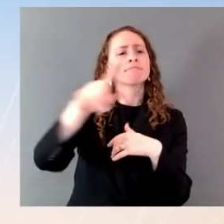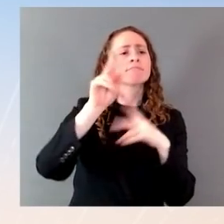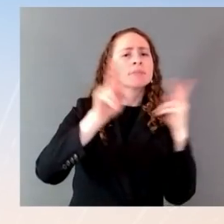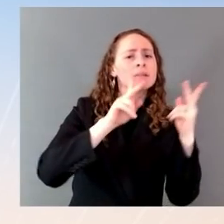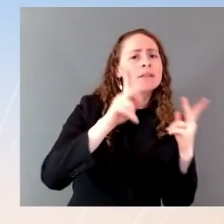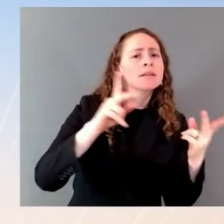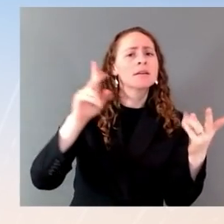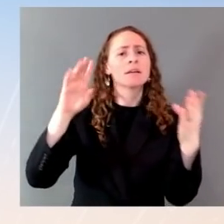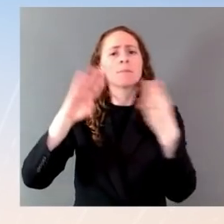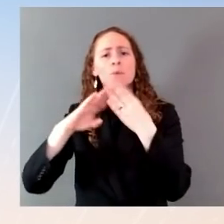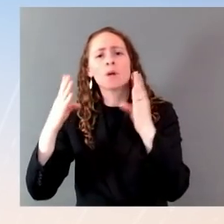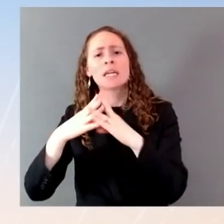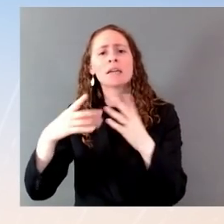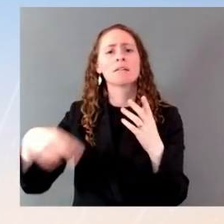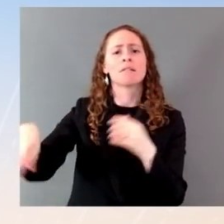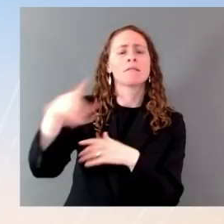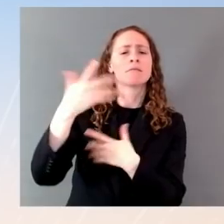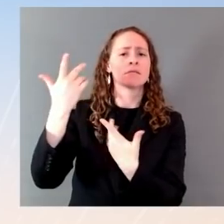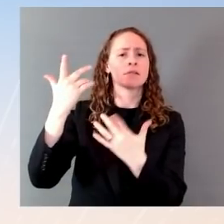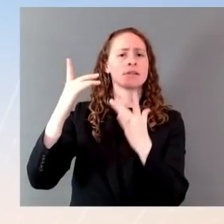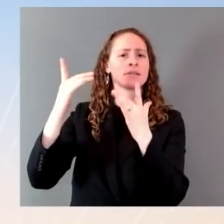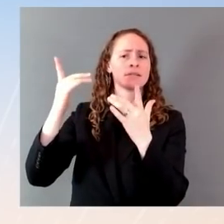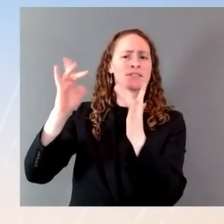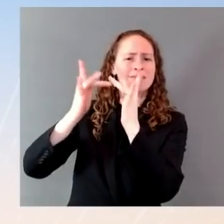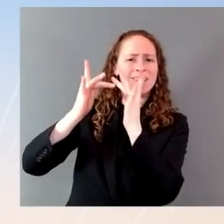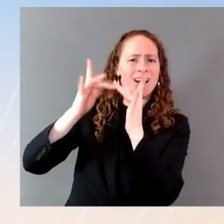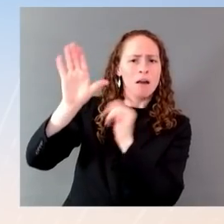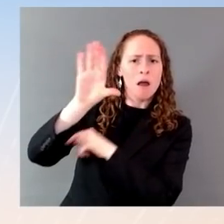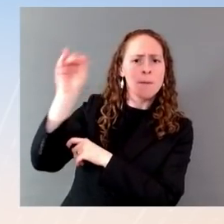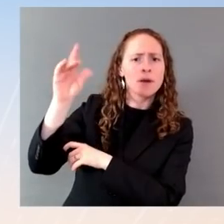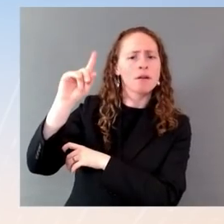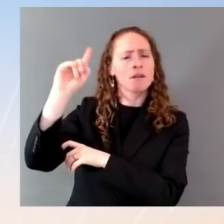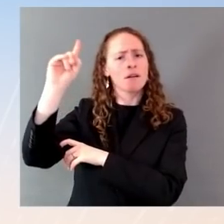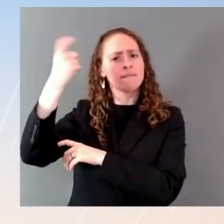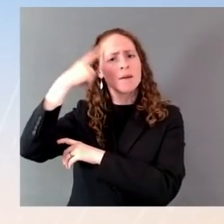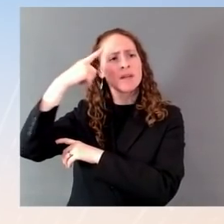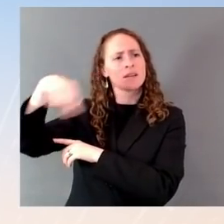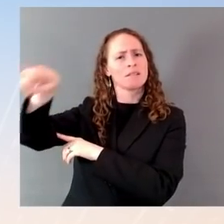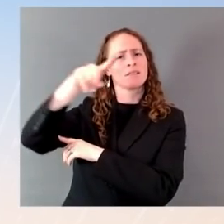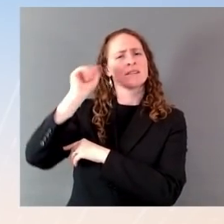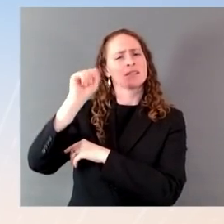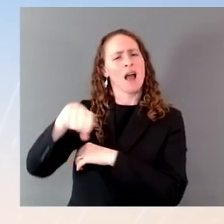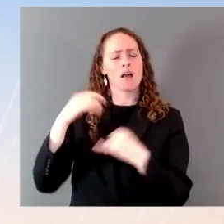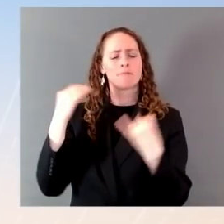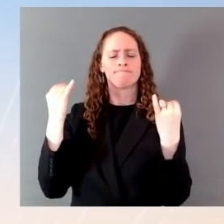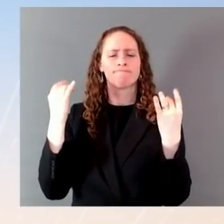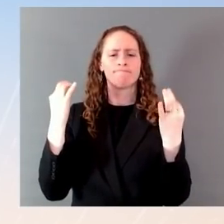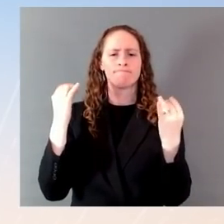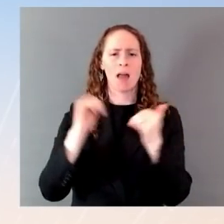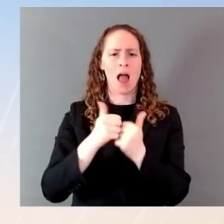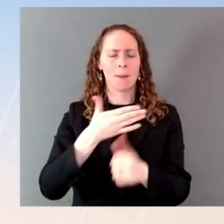and others can take to improve mental health for children and adults. I also wanted to note that the Vice President --